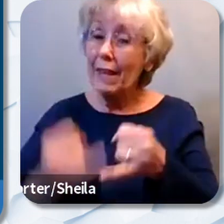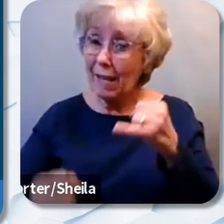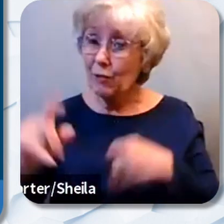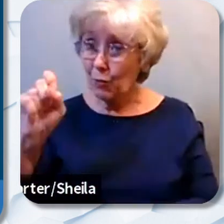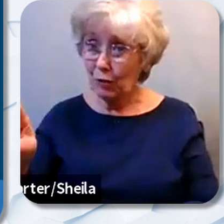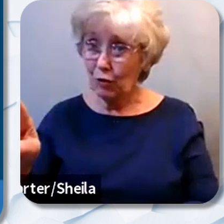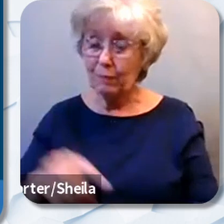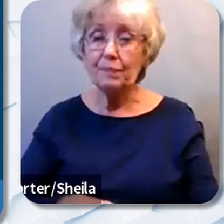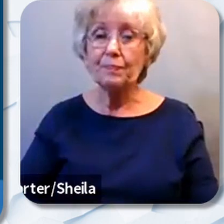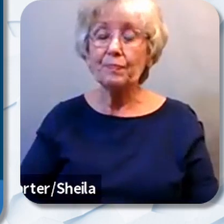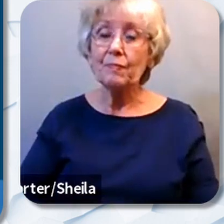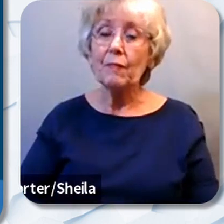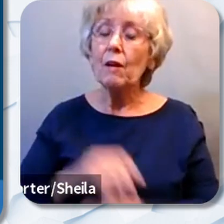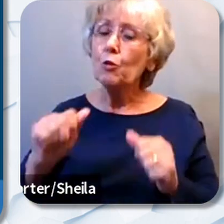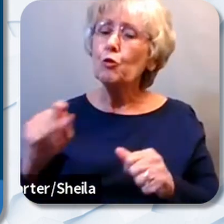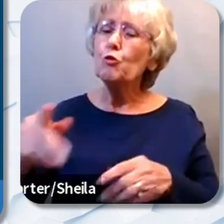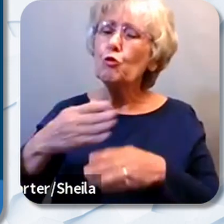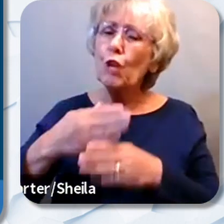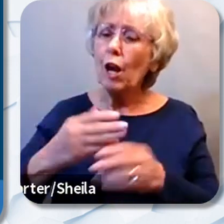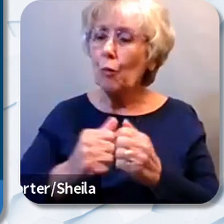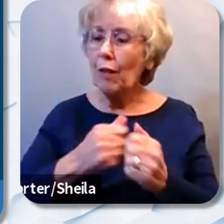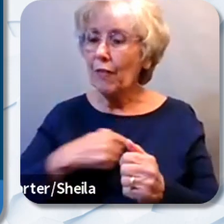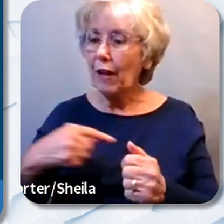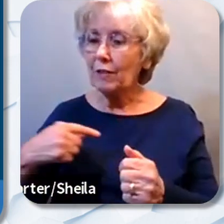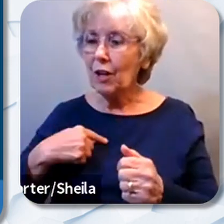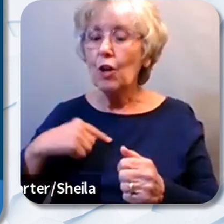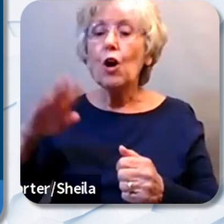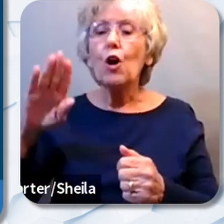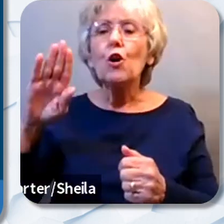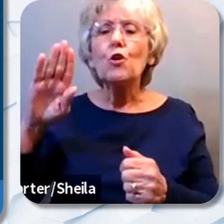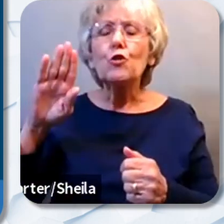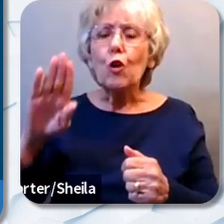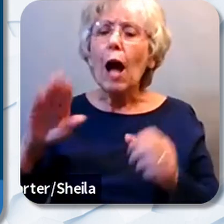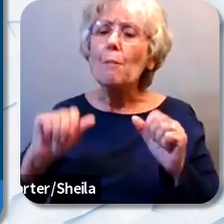Is can you share with us your approaches for supporting dual language learners.